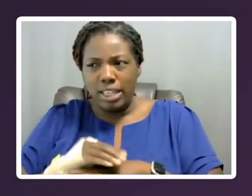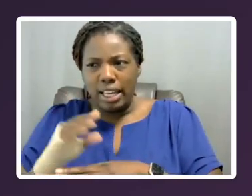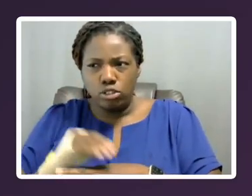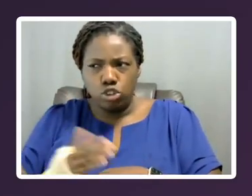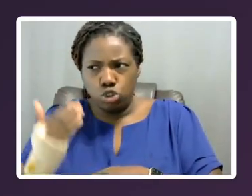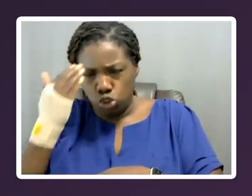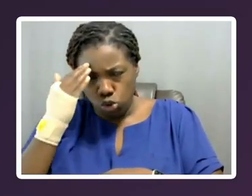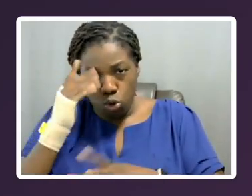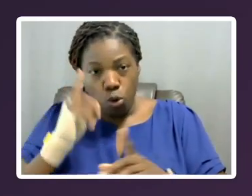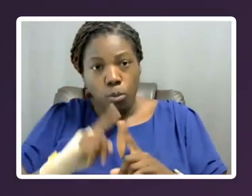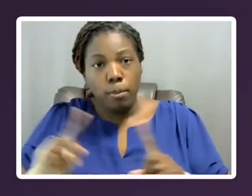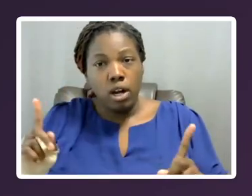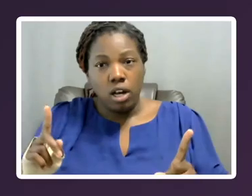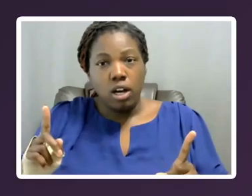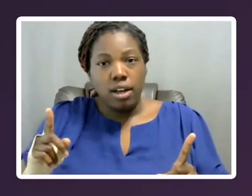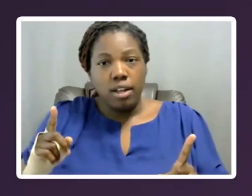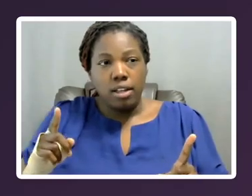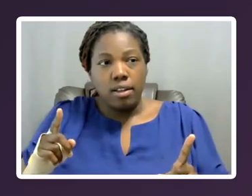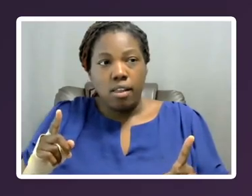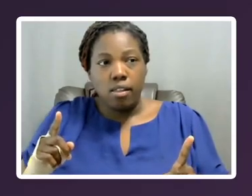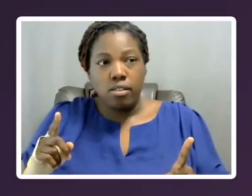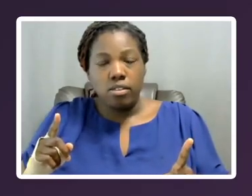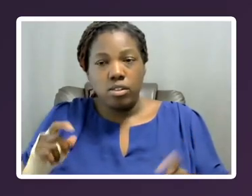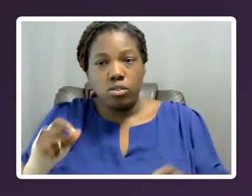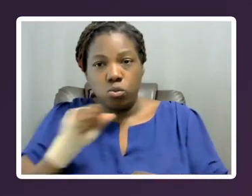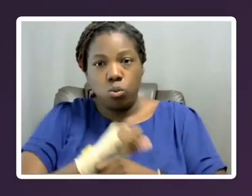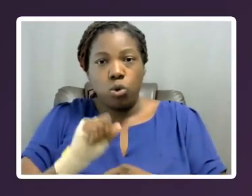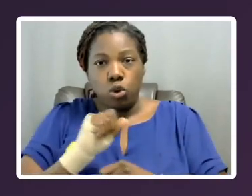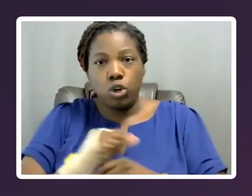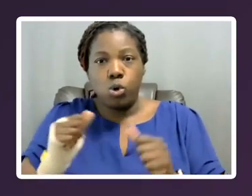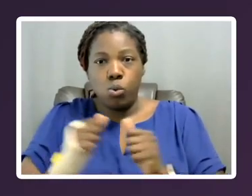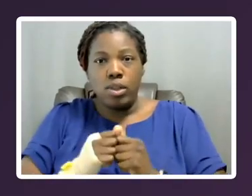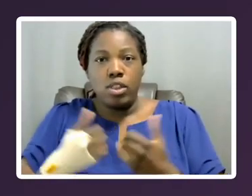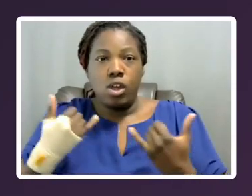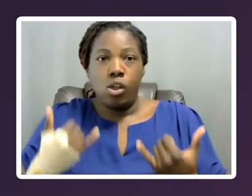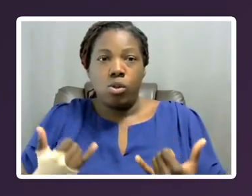that they were -- that they were working on it presently and being aware that it can trigger